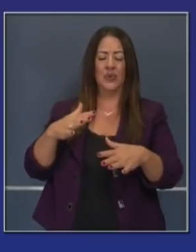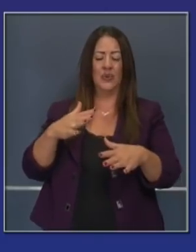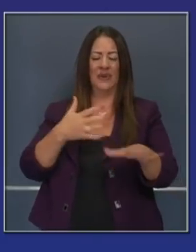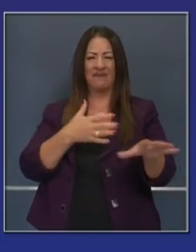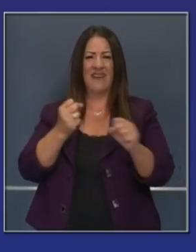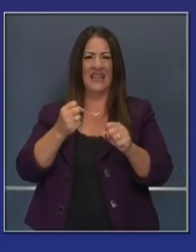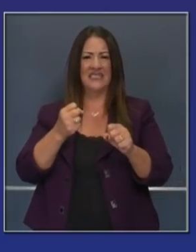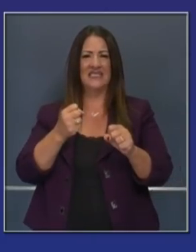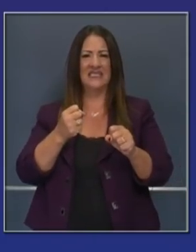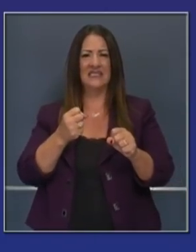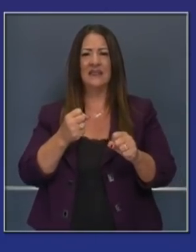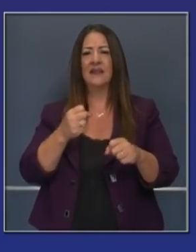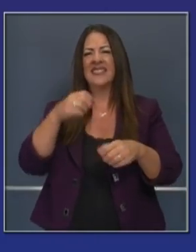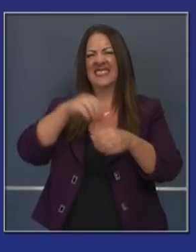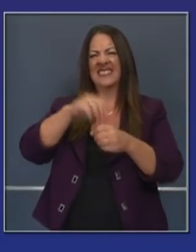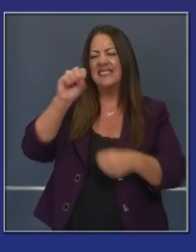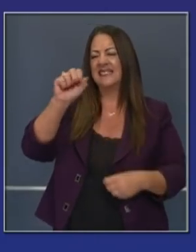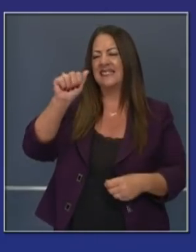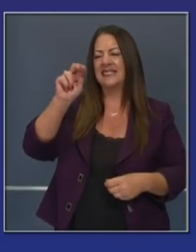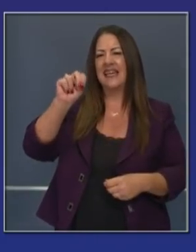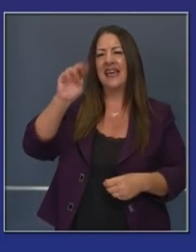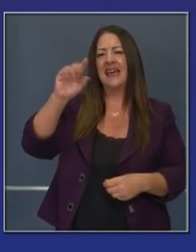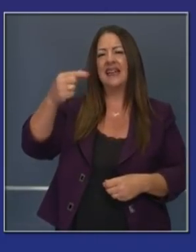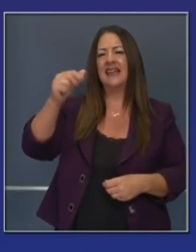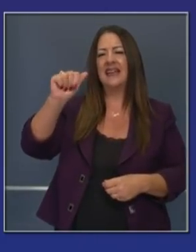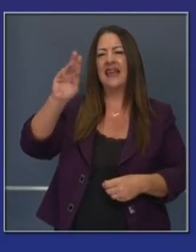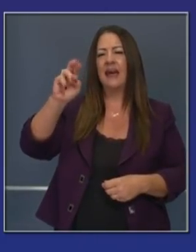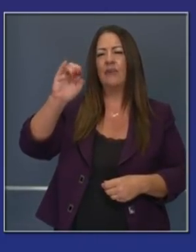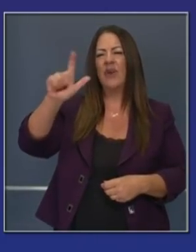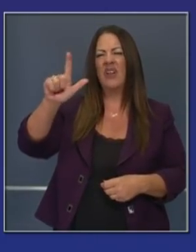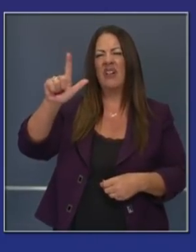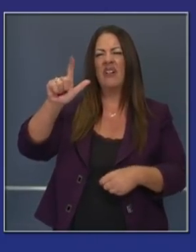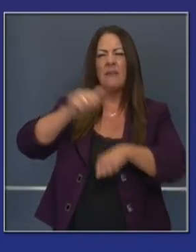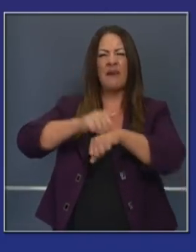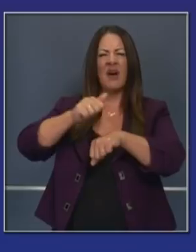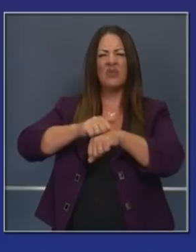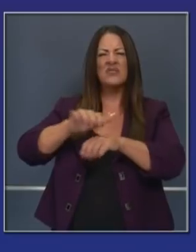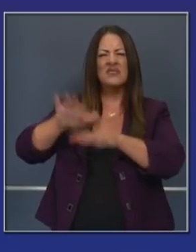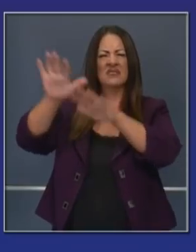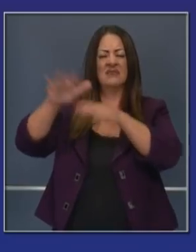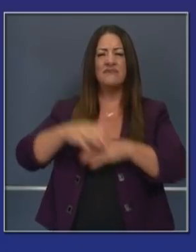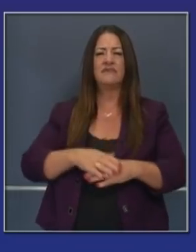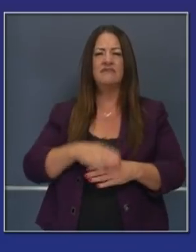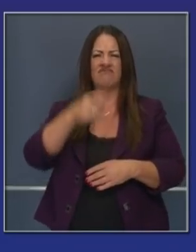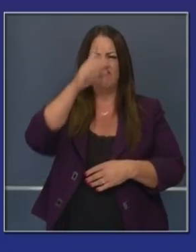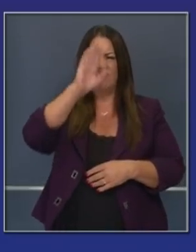THOSE ARE HURRICANE LEVEL WINDS IN KIRKWOOD AND THEIR RIDGE TOP. 96 MILES AN HOUR AROUND SAN